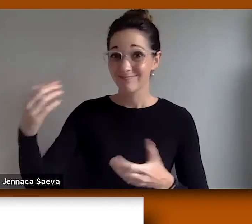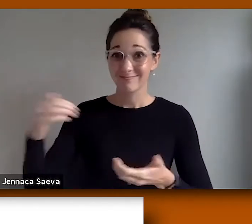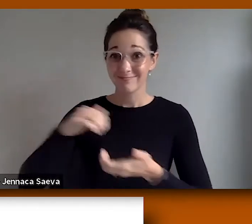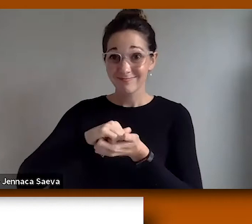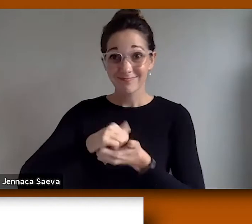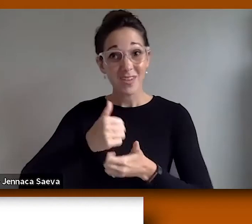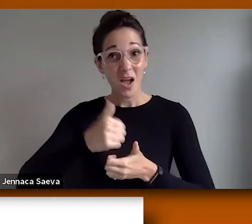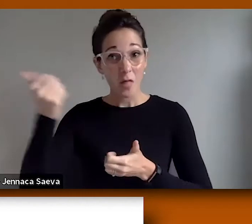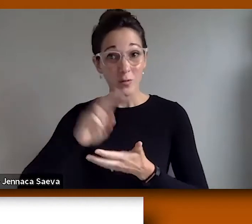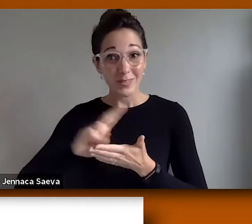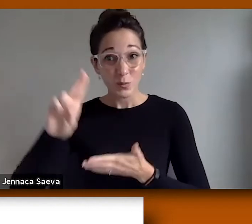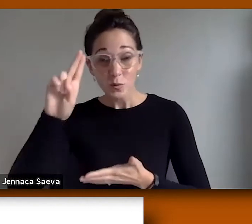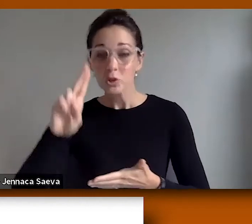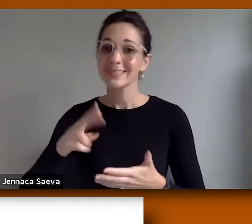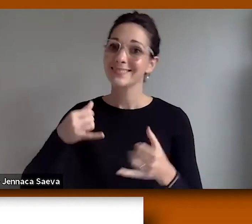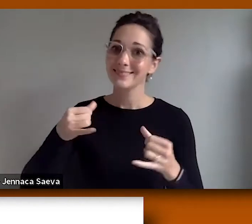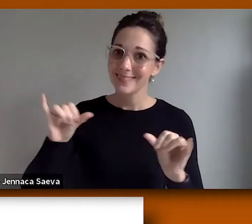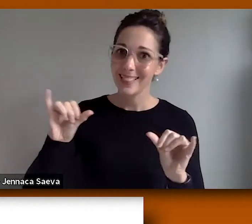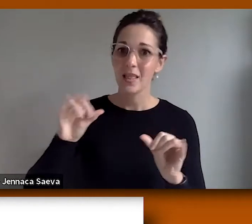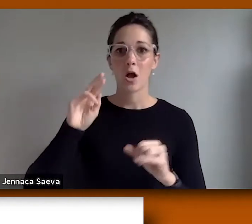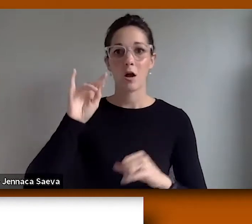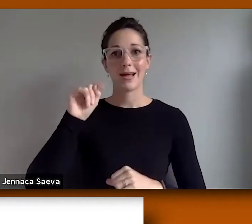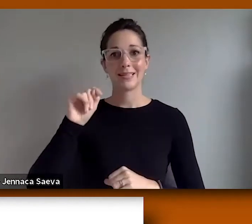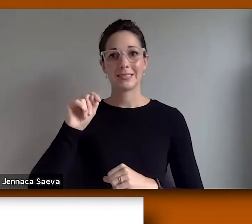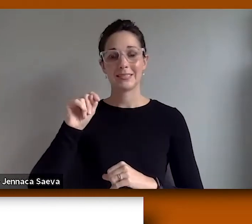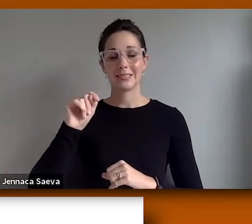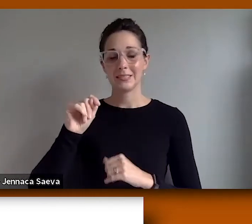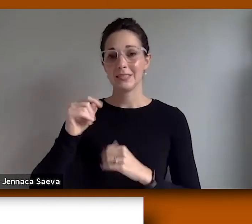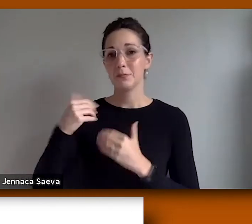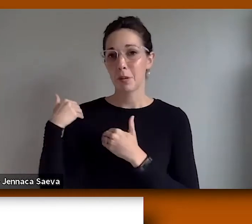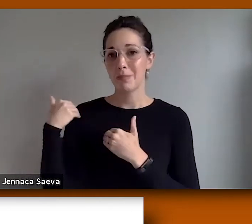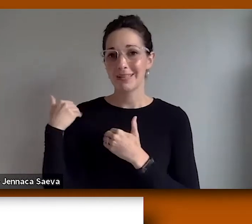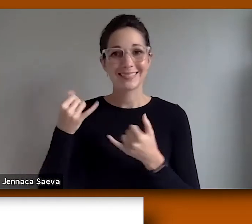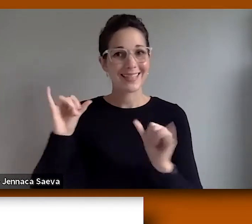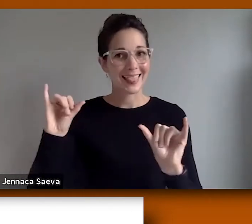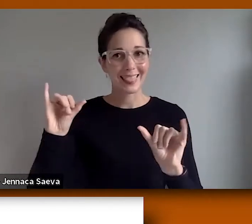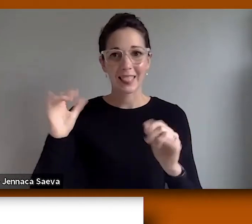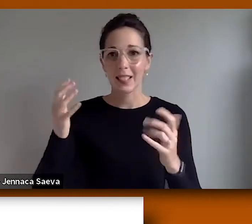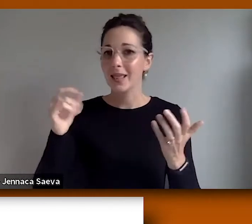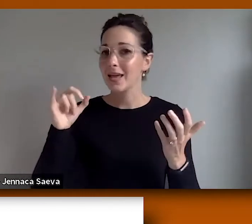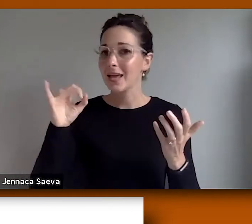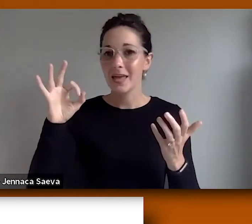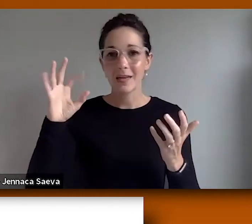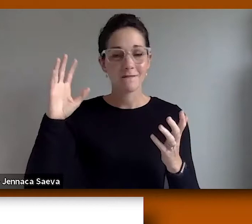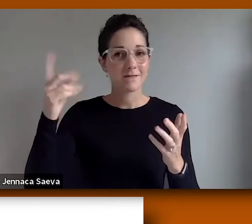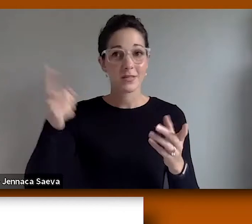it's till RIT's responsibility, and we'll still get in trouble from the federal government if something were to happen.